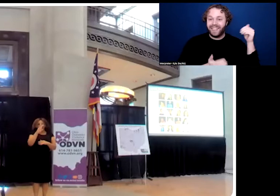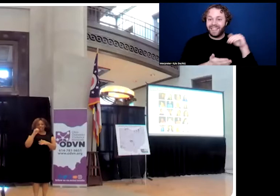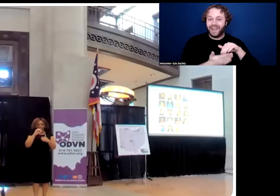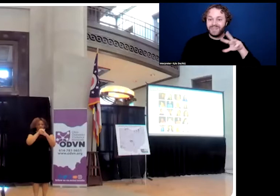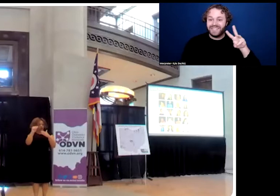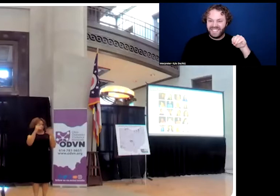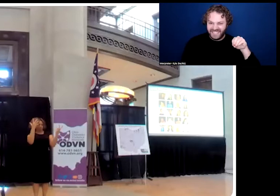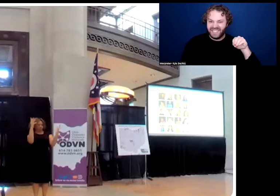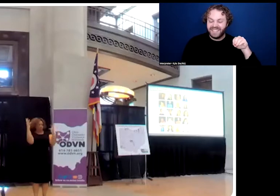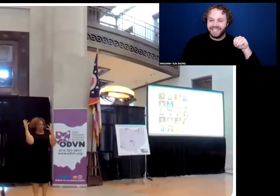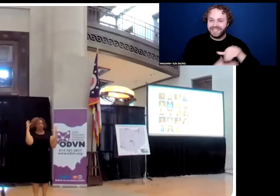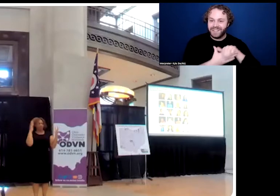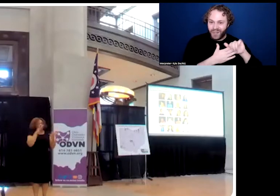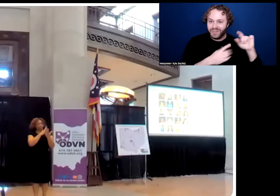Yeah. Already.